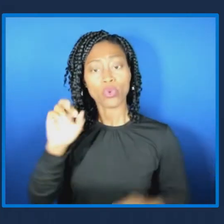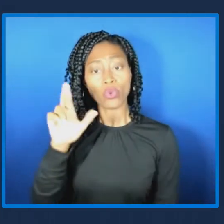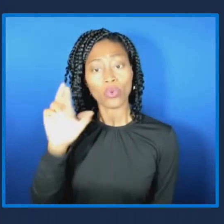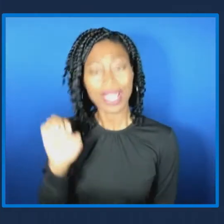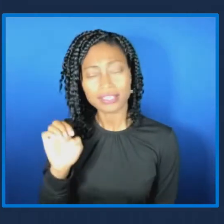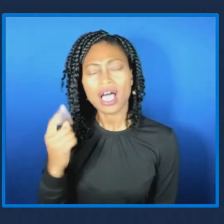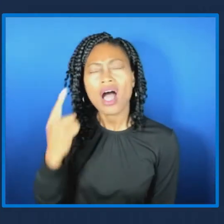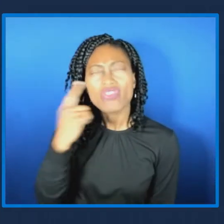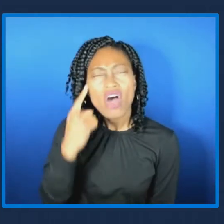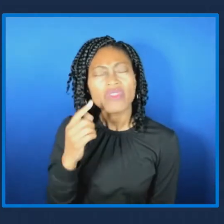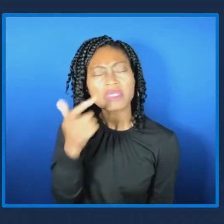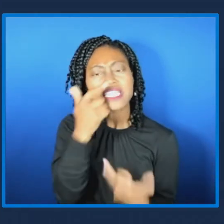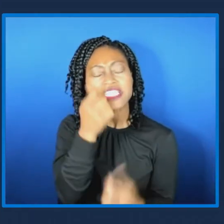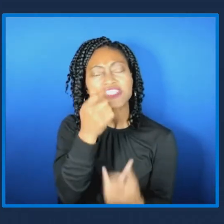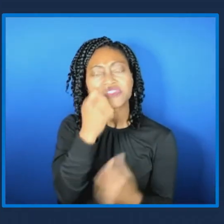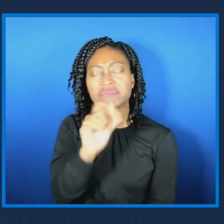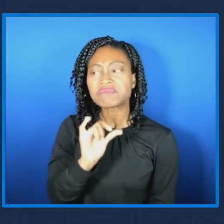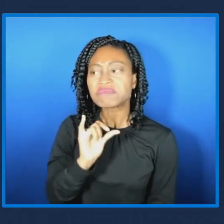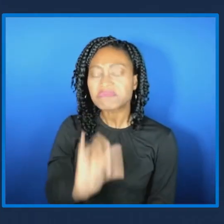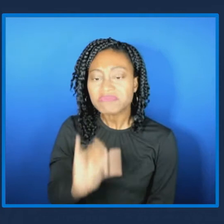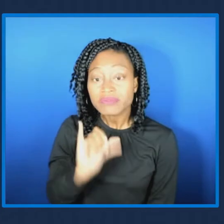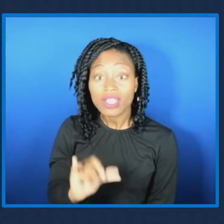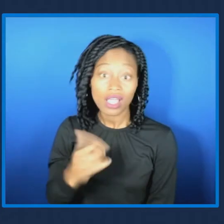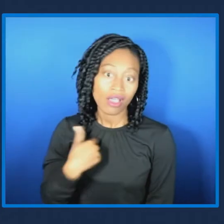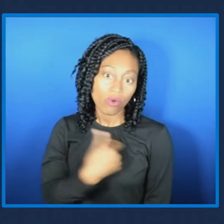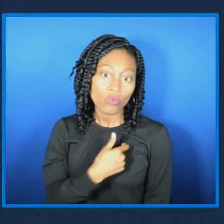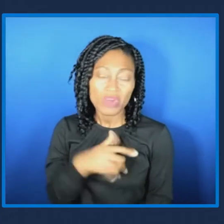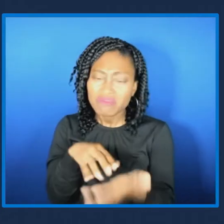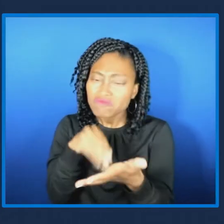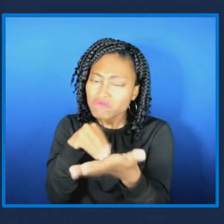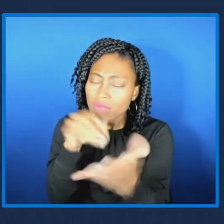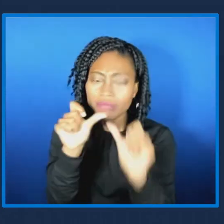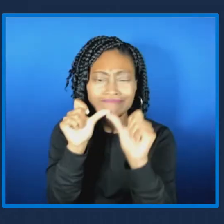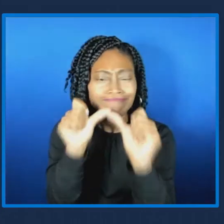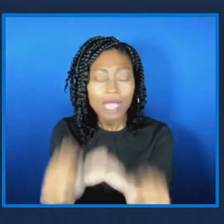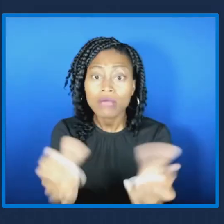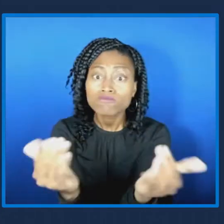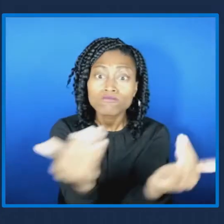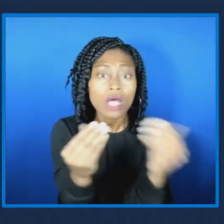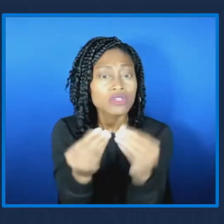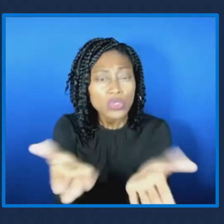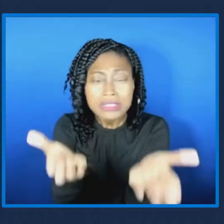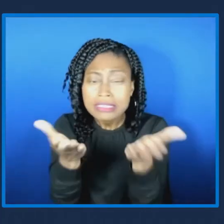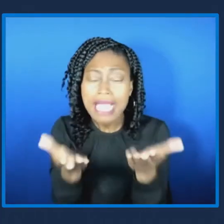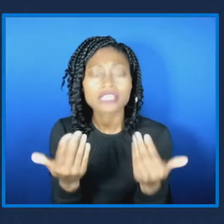we are really hungry for more suggestions. So again, fill us in, if there's anything you want to see